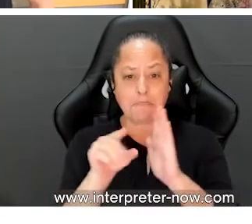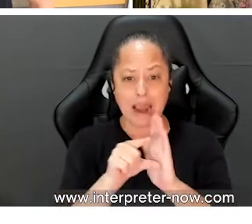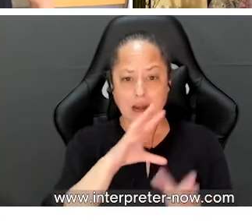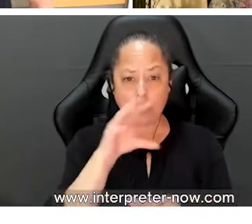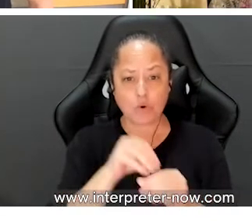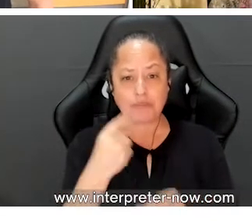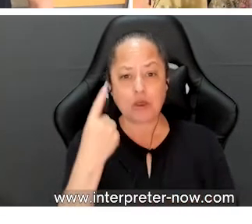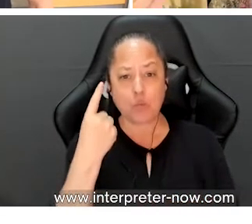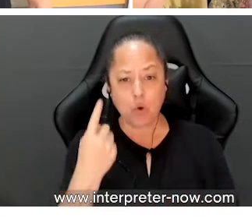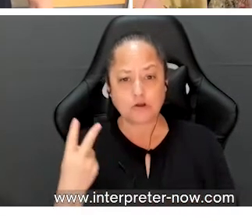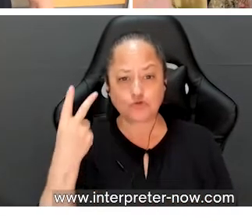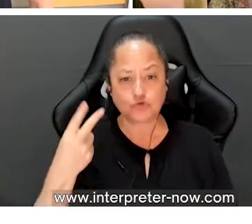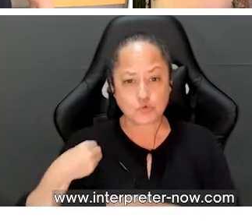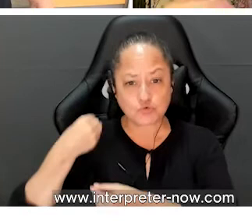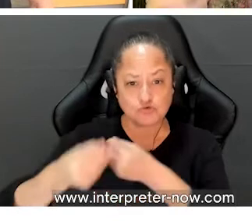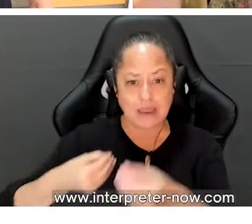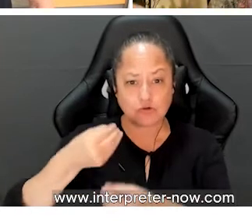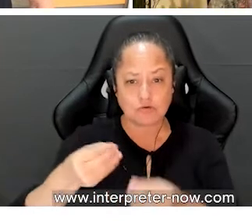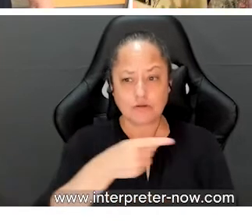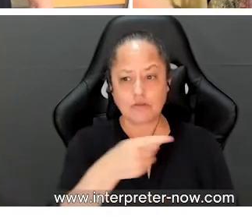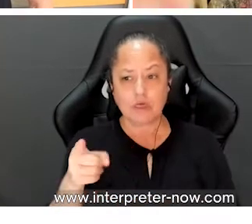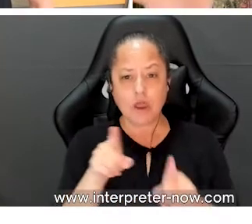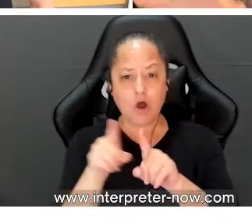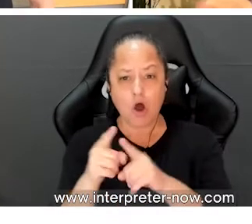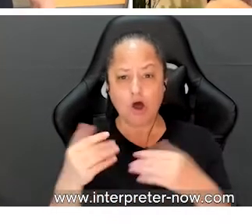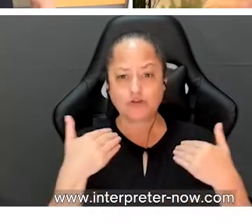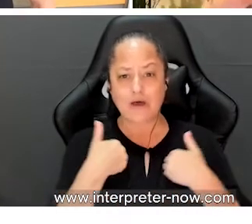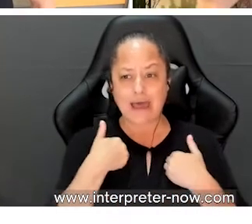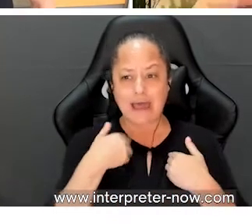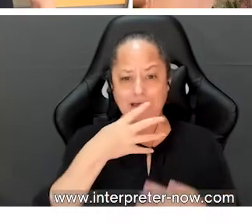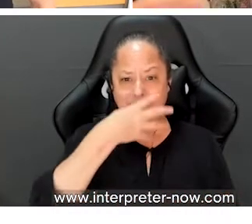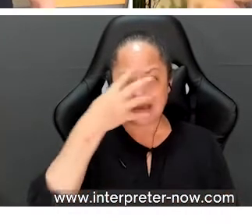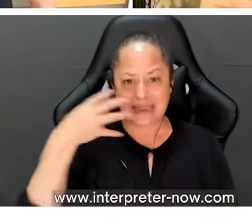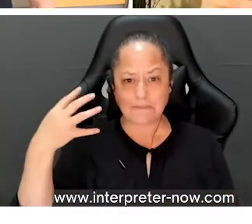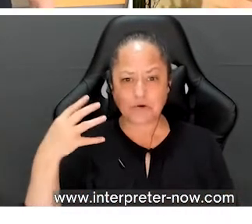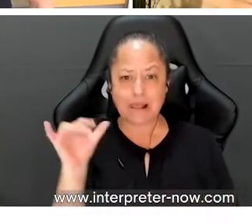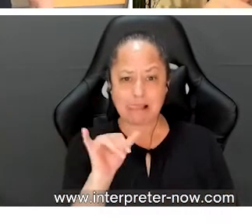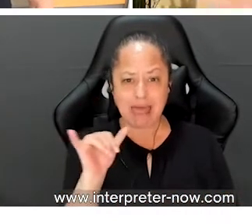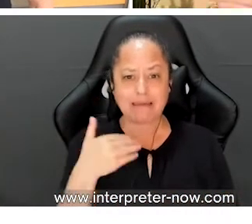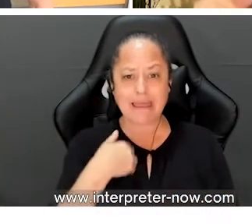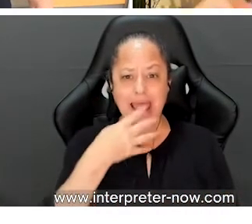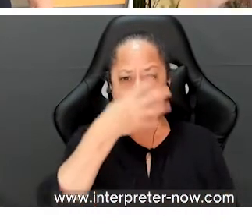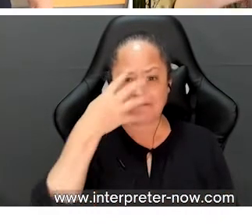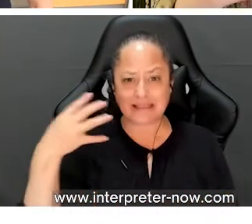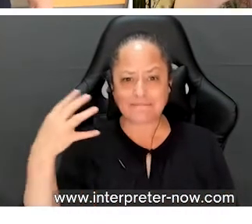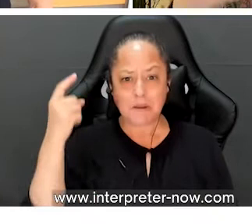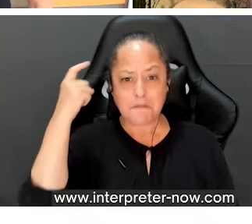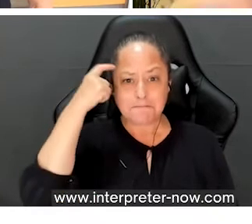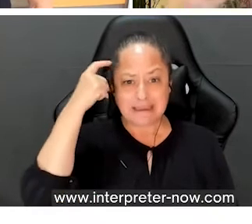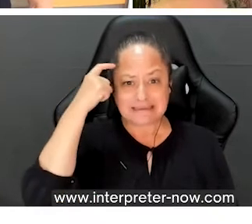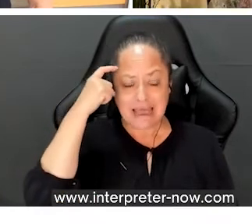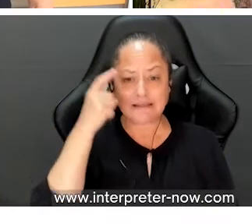two generations, likely, they will have an immigrant mentality where in order to survive